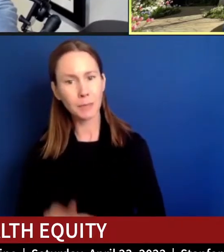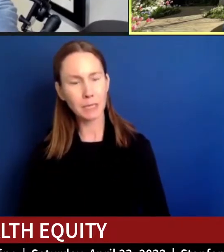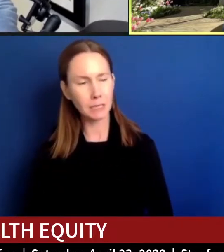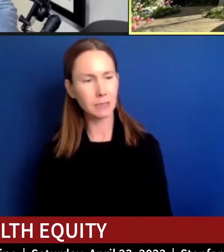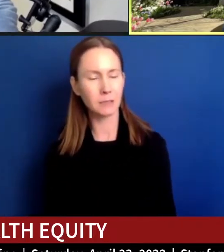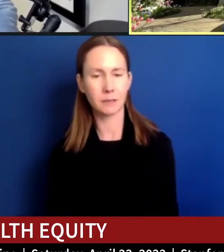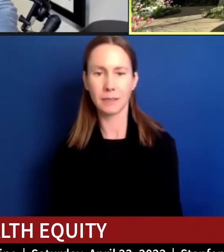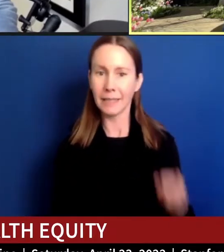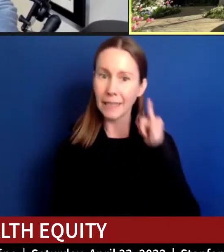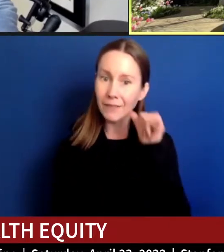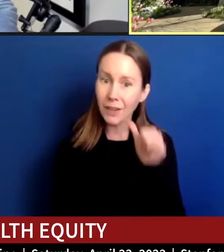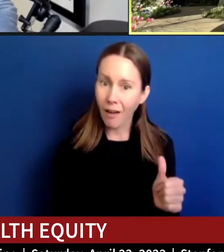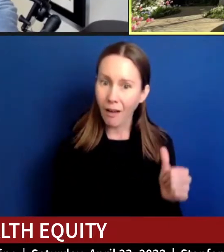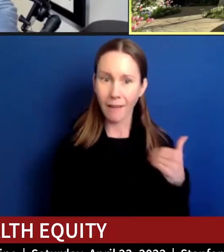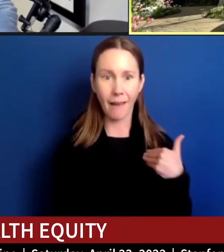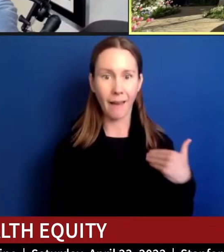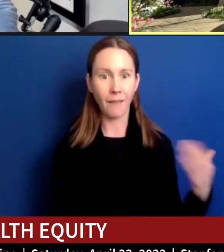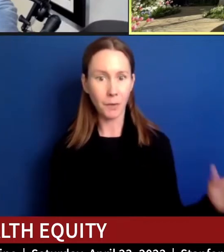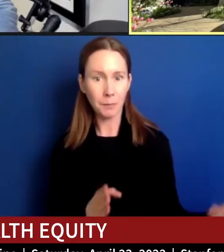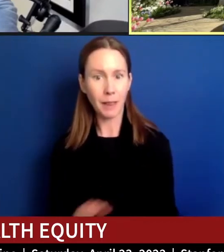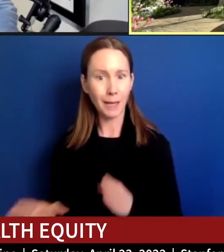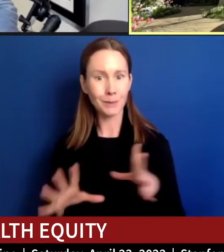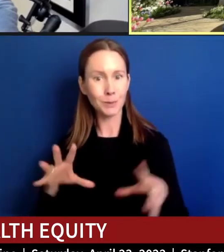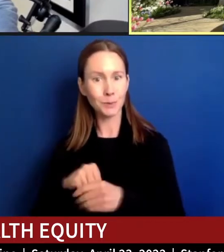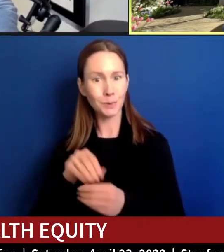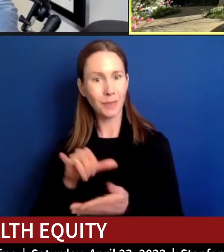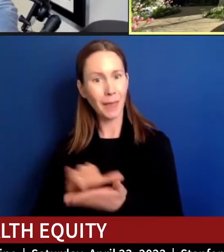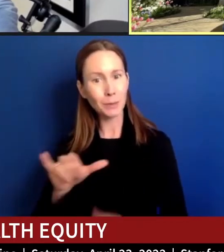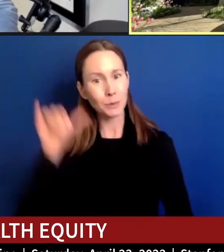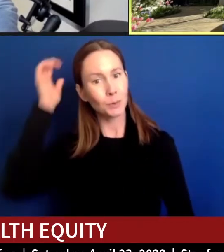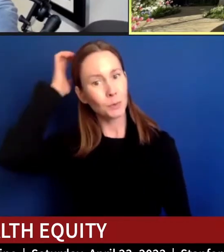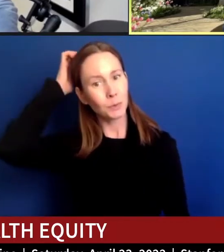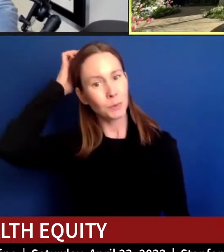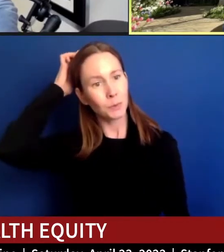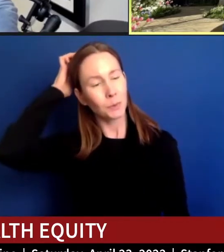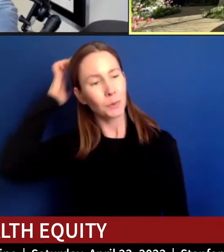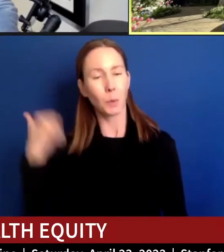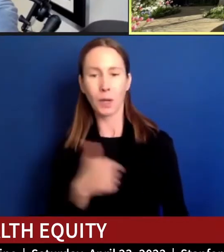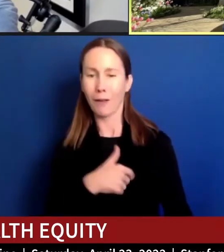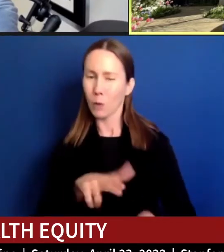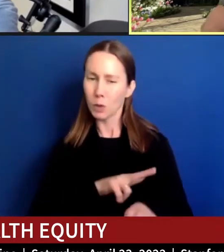to address that?” We, of course understand that understanding patient experiences and